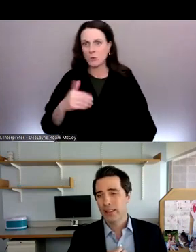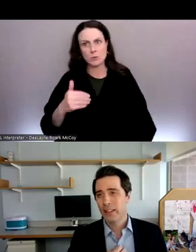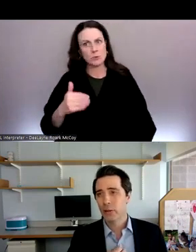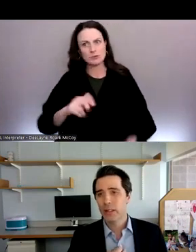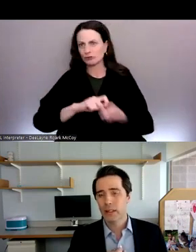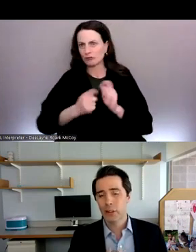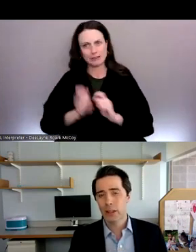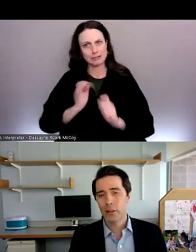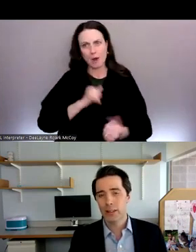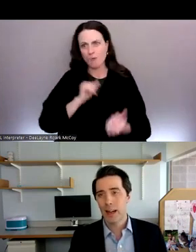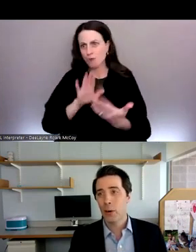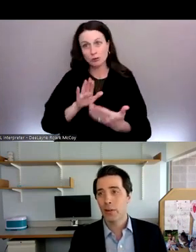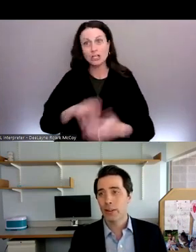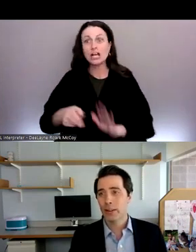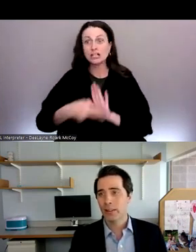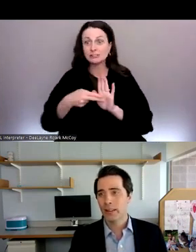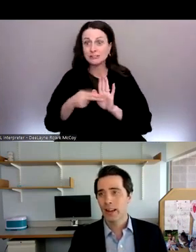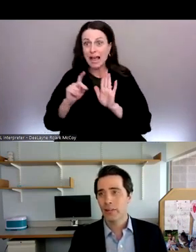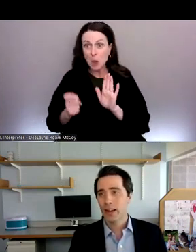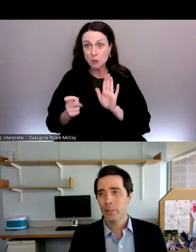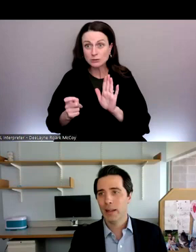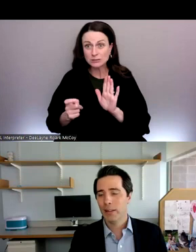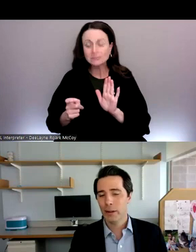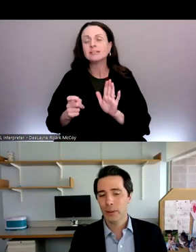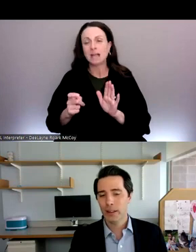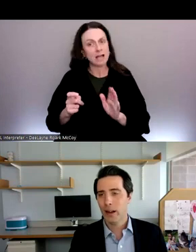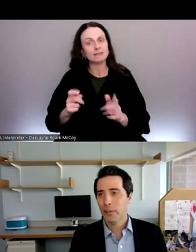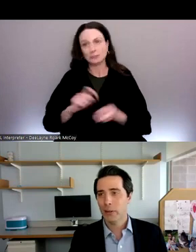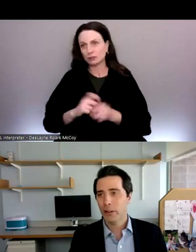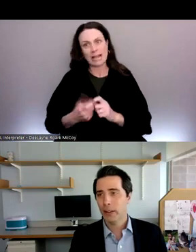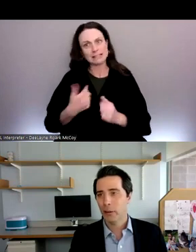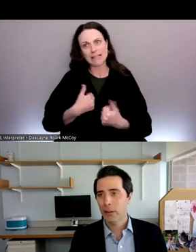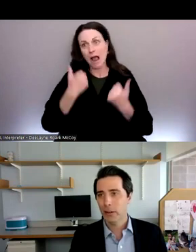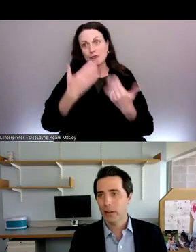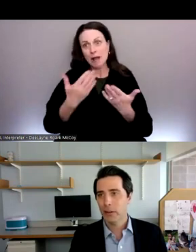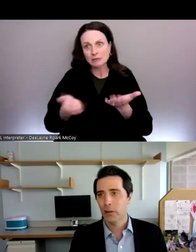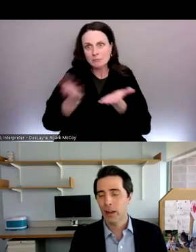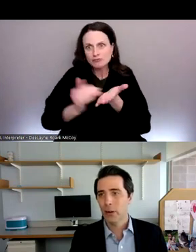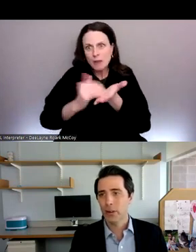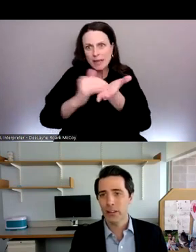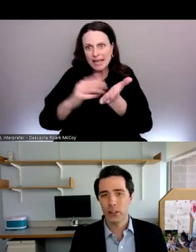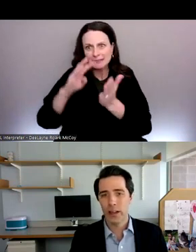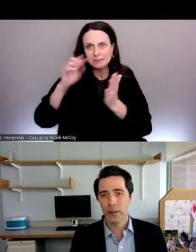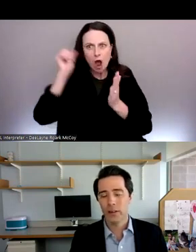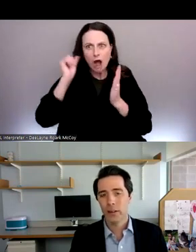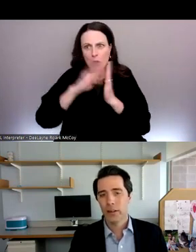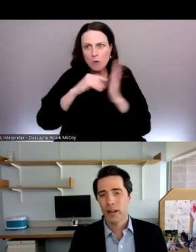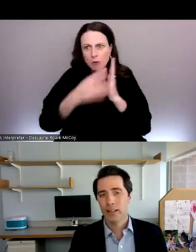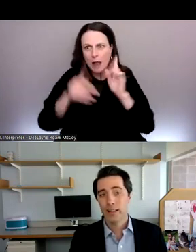genetic diagnosis it changes how often I recommend the repeat audiometric